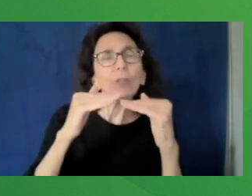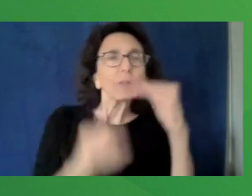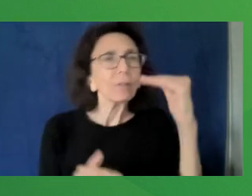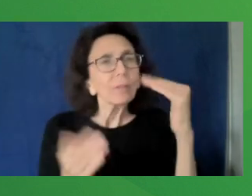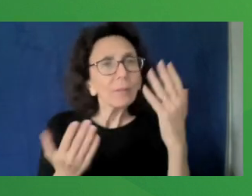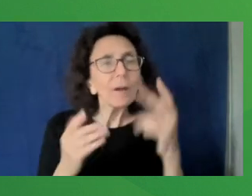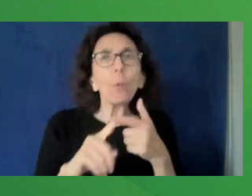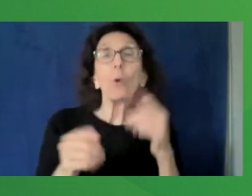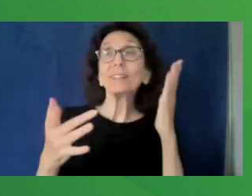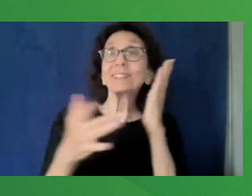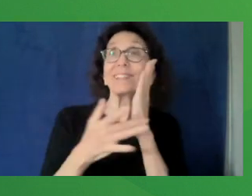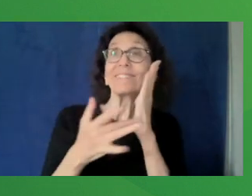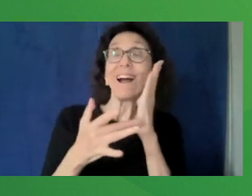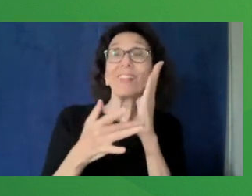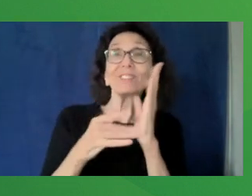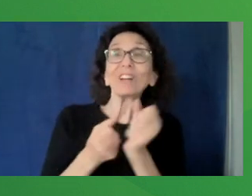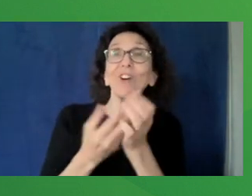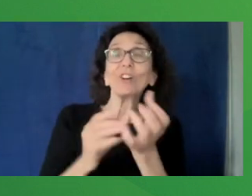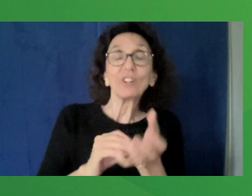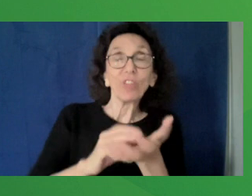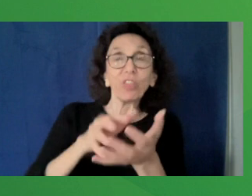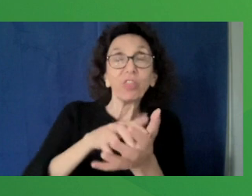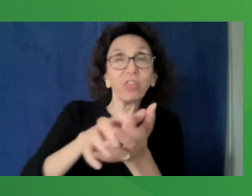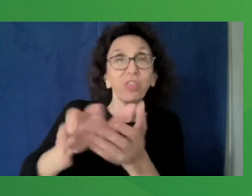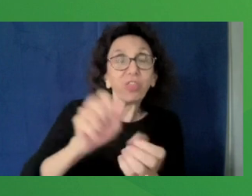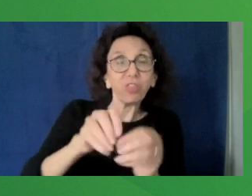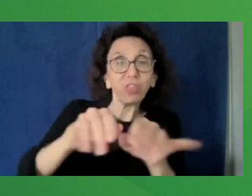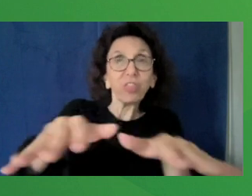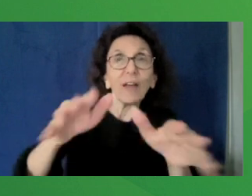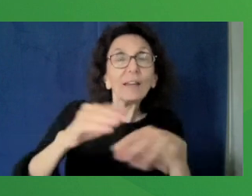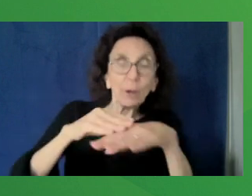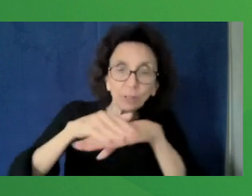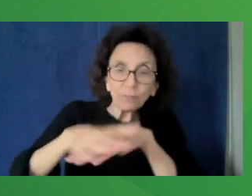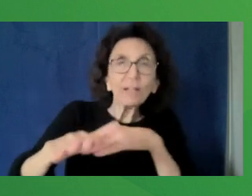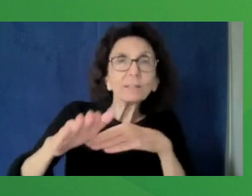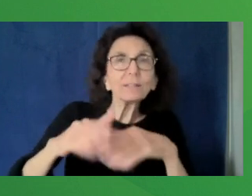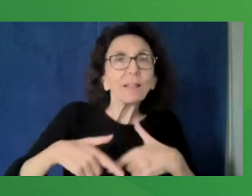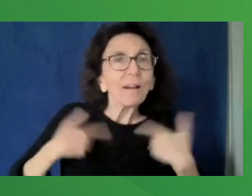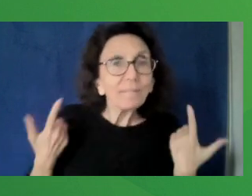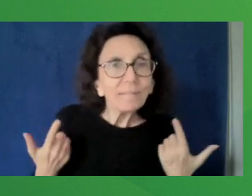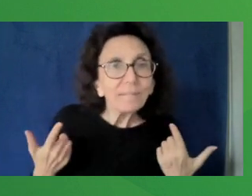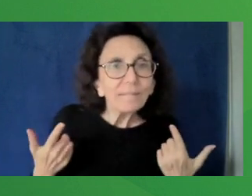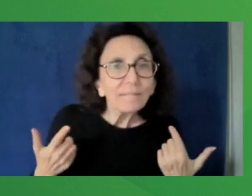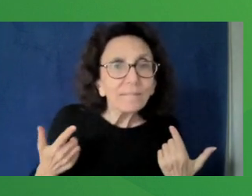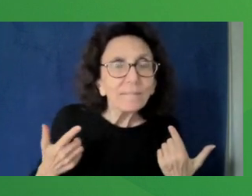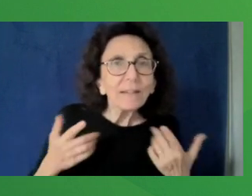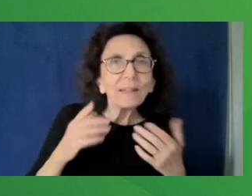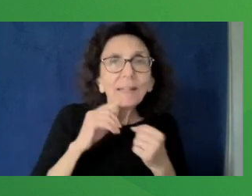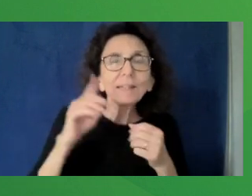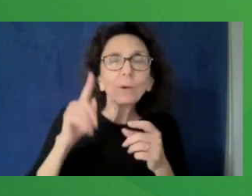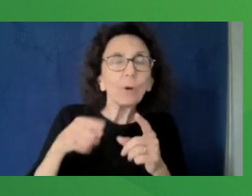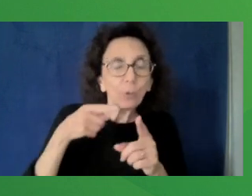and how can have a lasting impact on life in a particular niche to the broader environment.